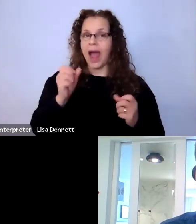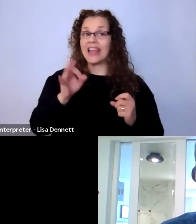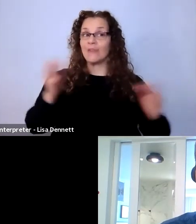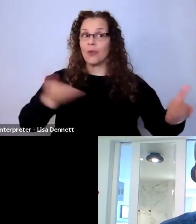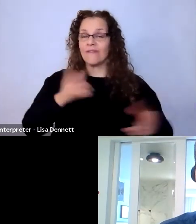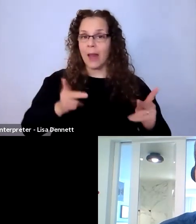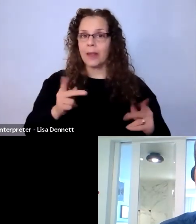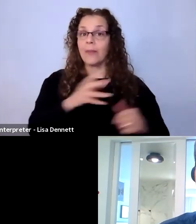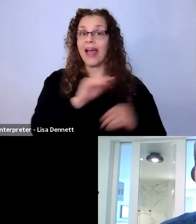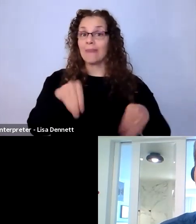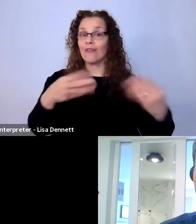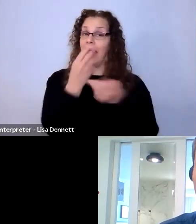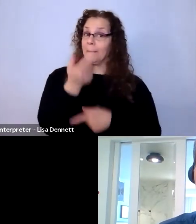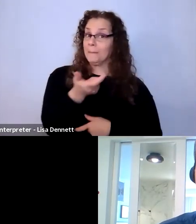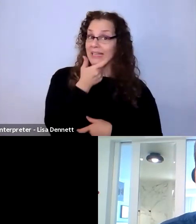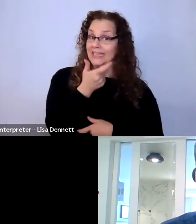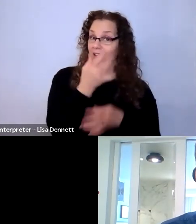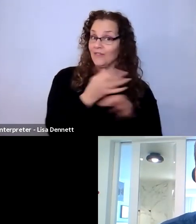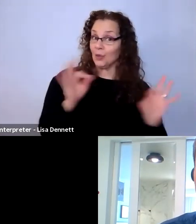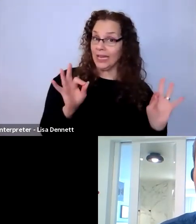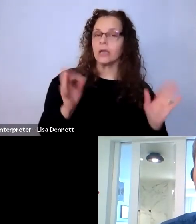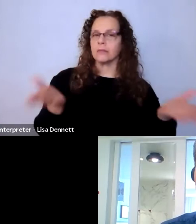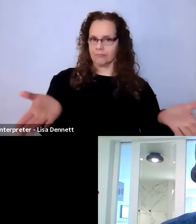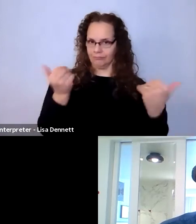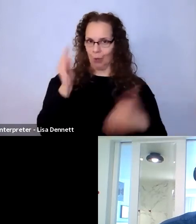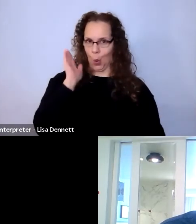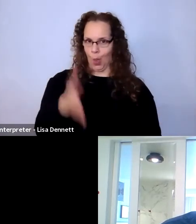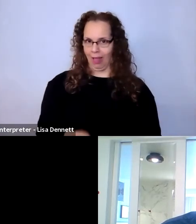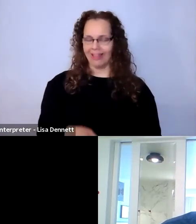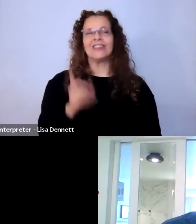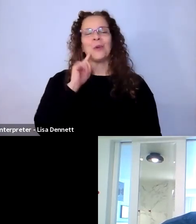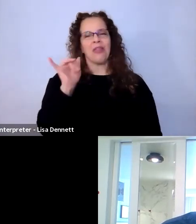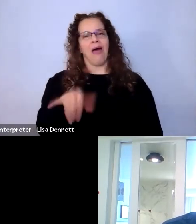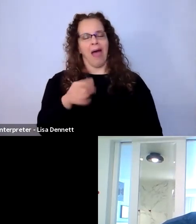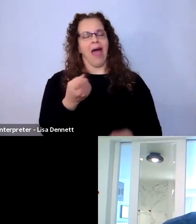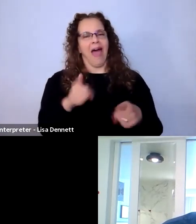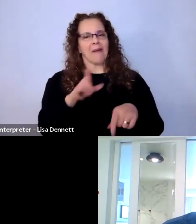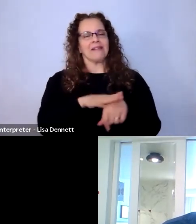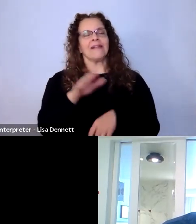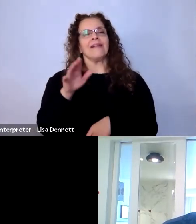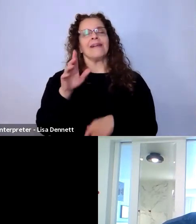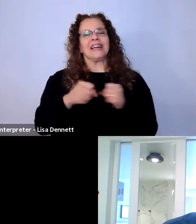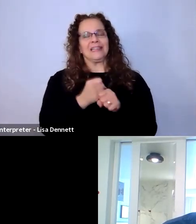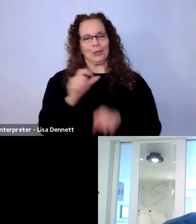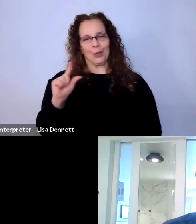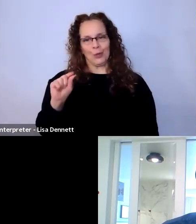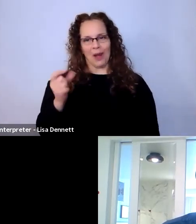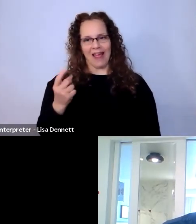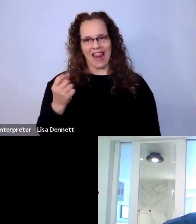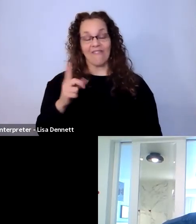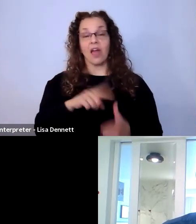something called accessibility cab Toronto in 2011 and then I saw your blog post and.